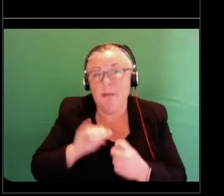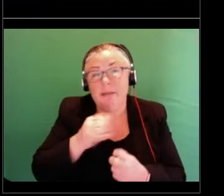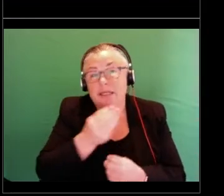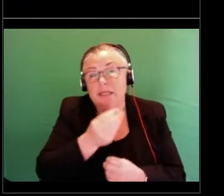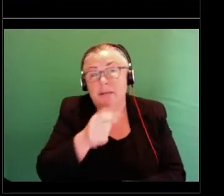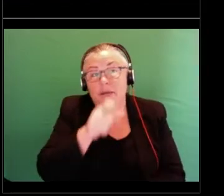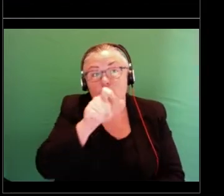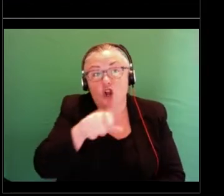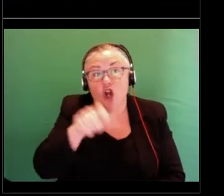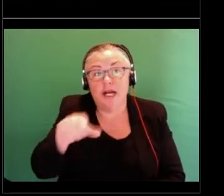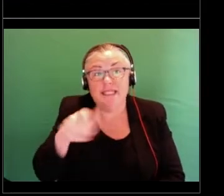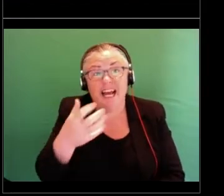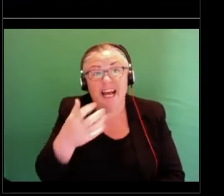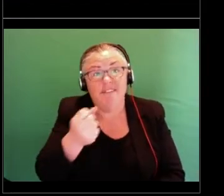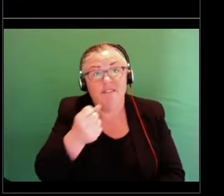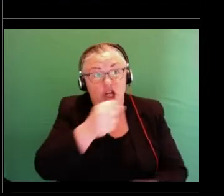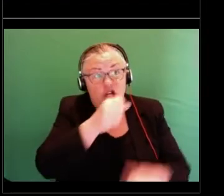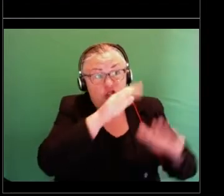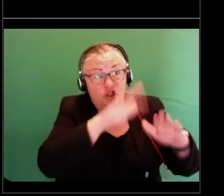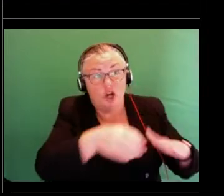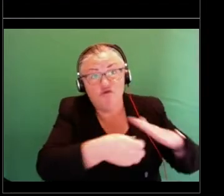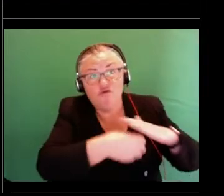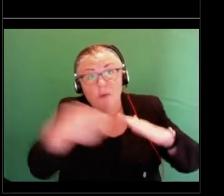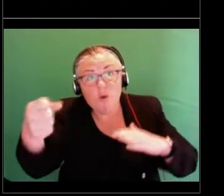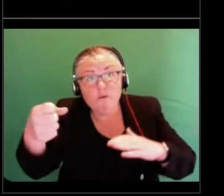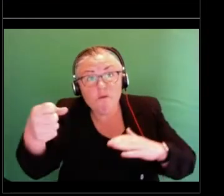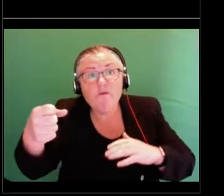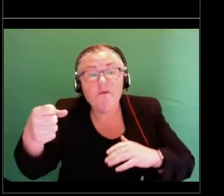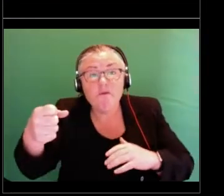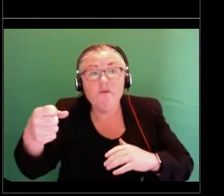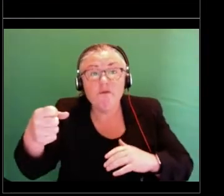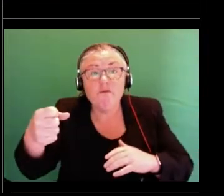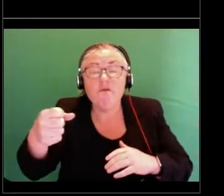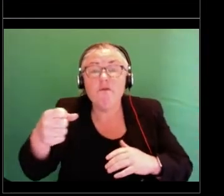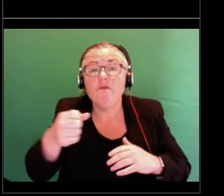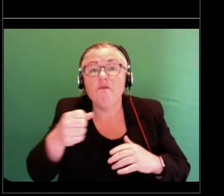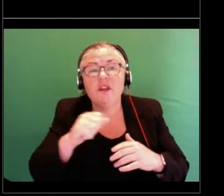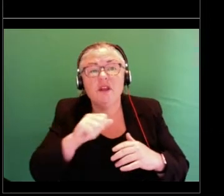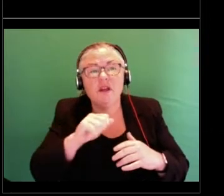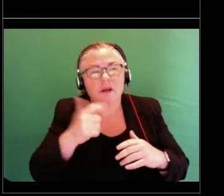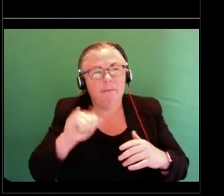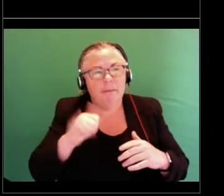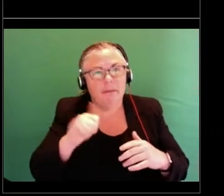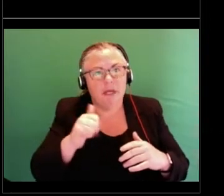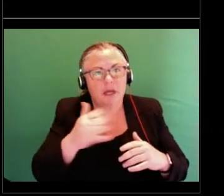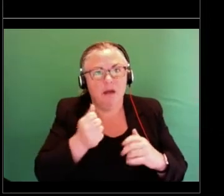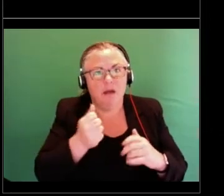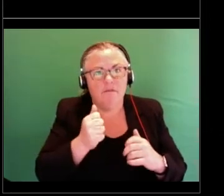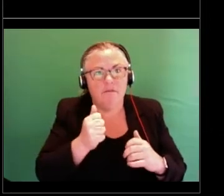service, they will attend and the intake officer will go through the process of intake.